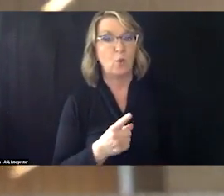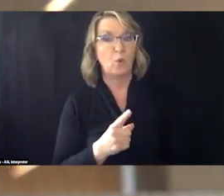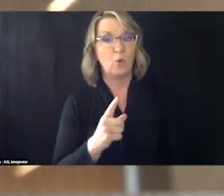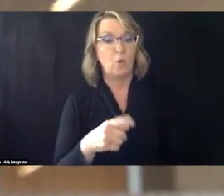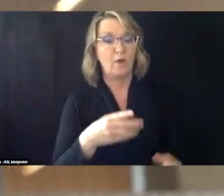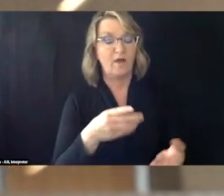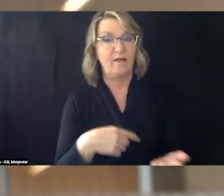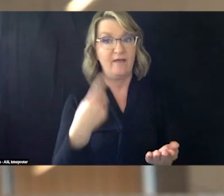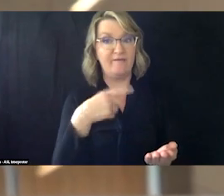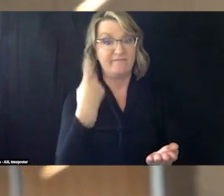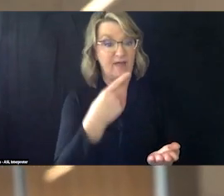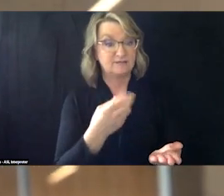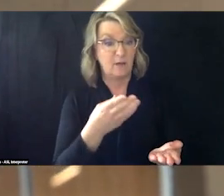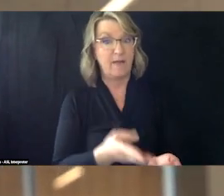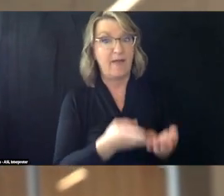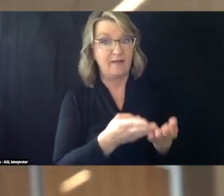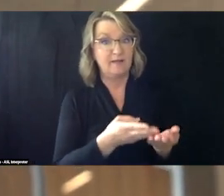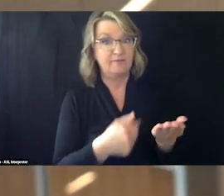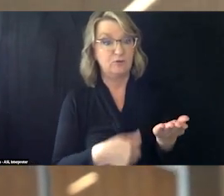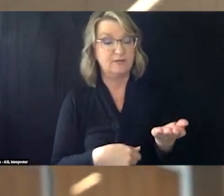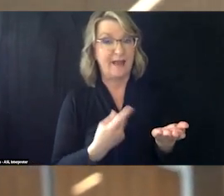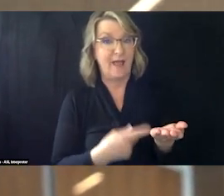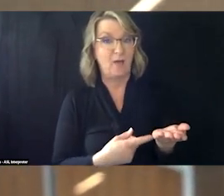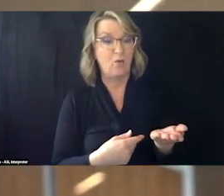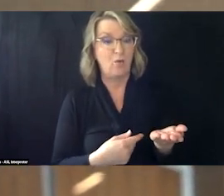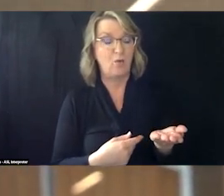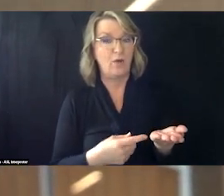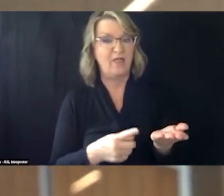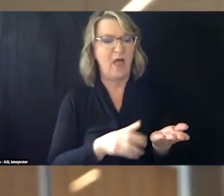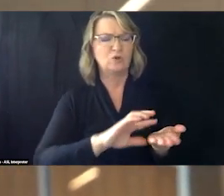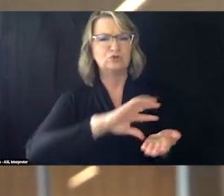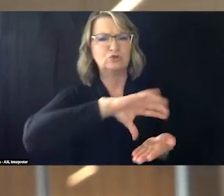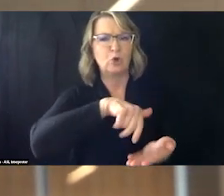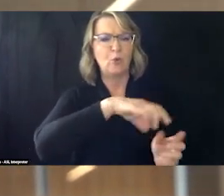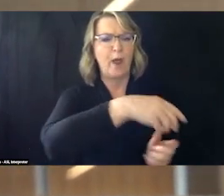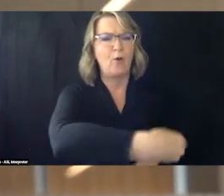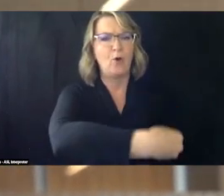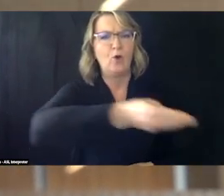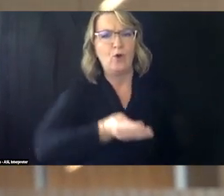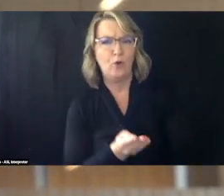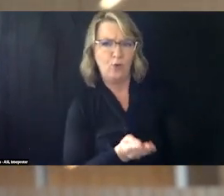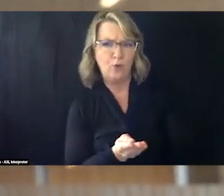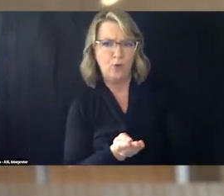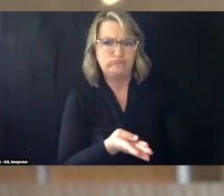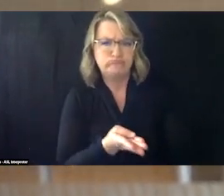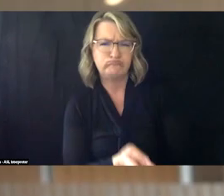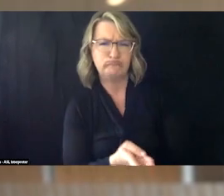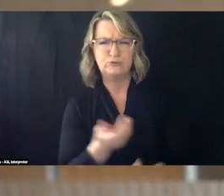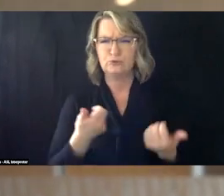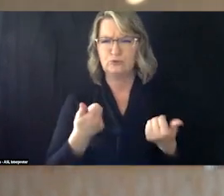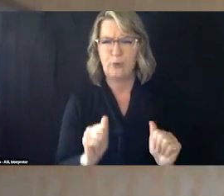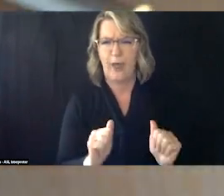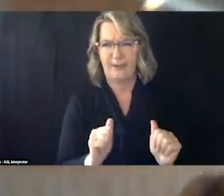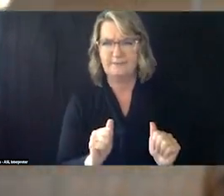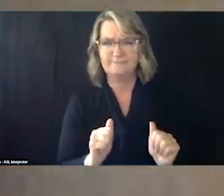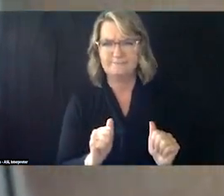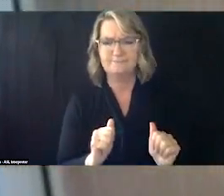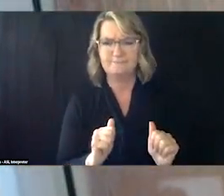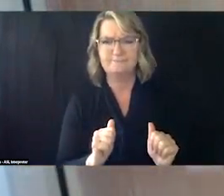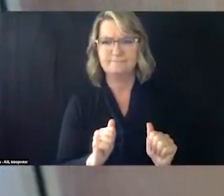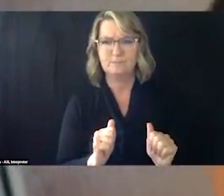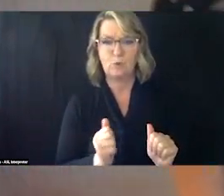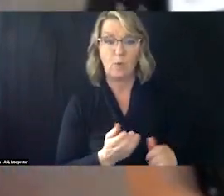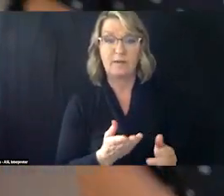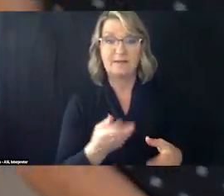face up head first now let's try face up feet first so then the voter would insert